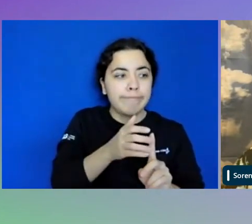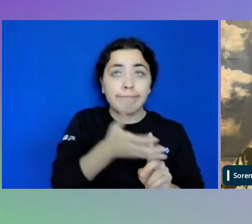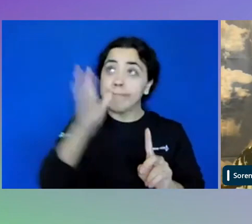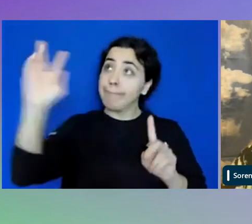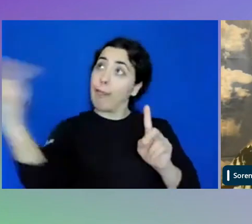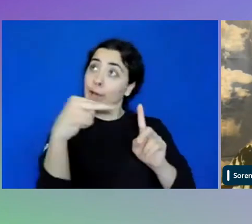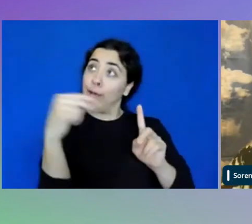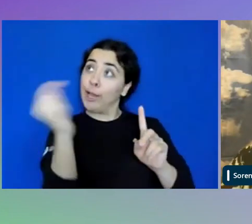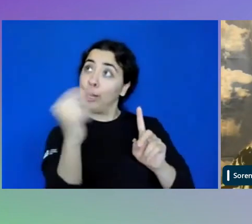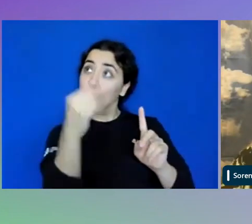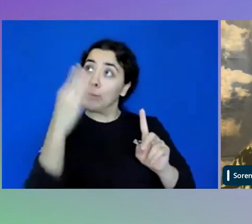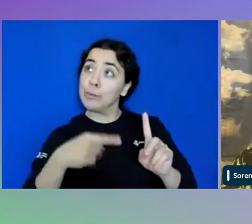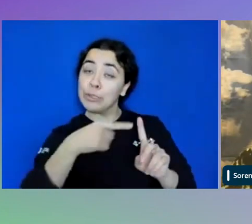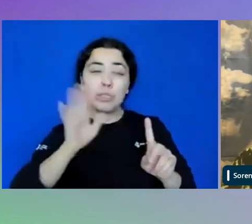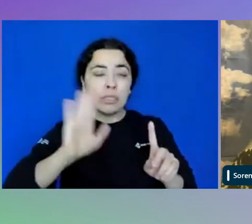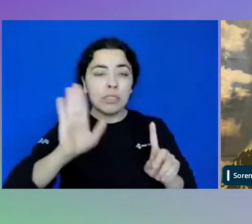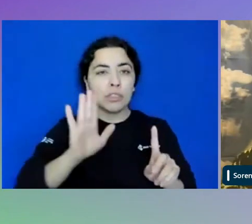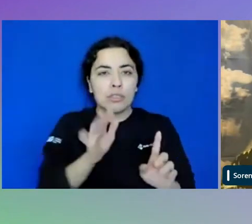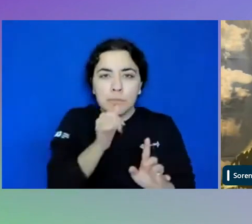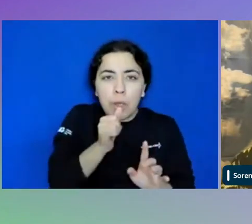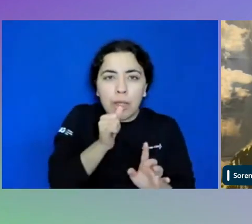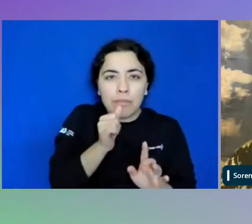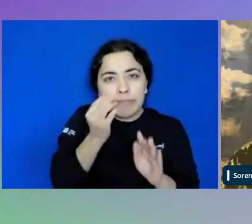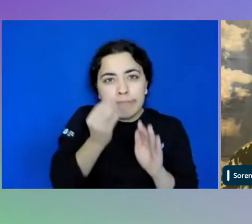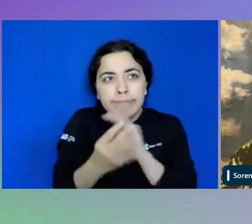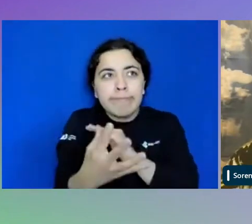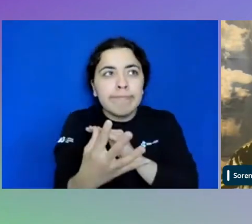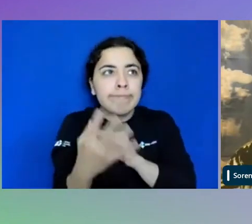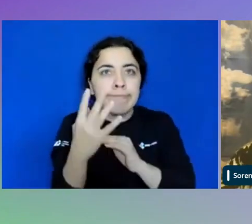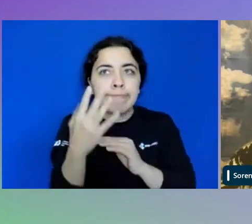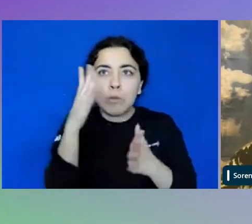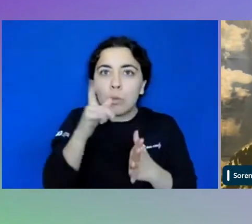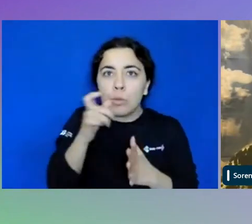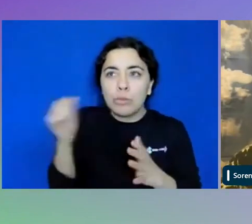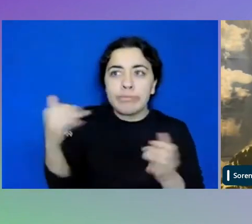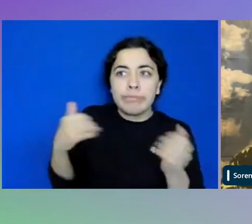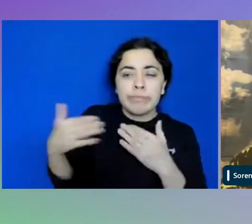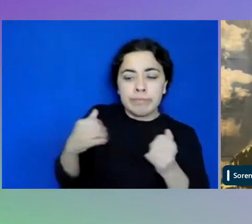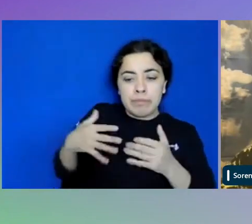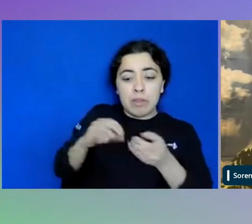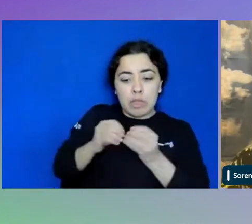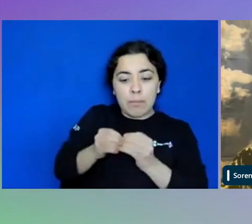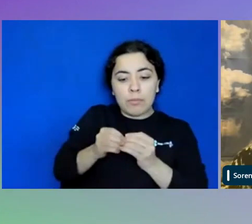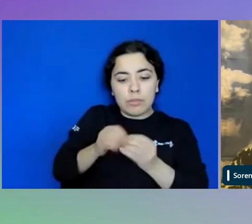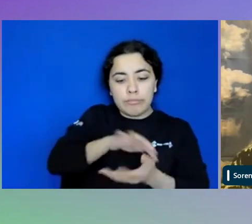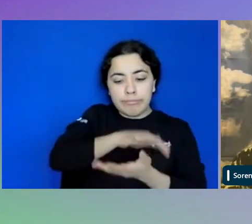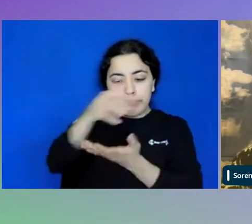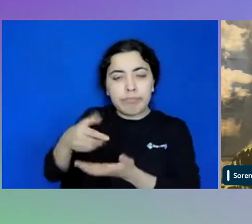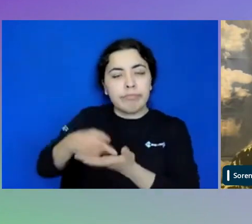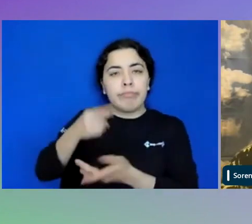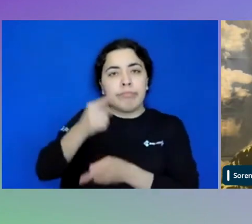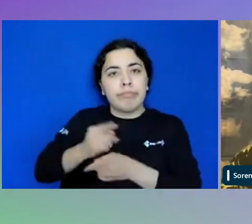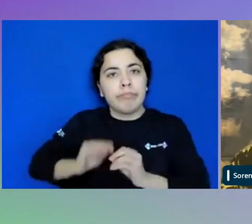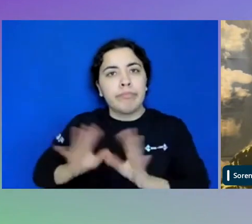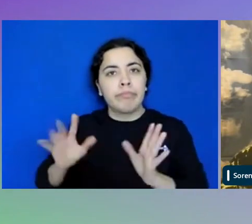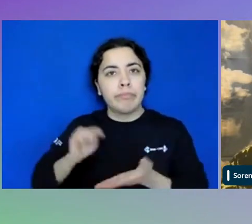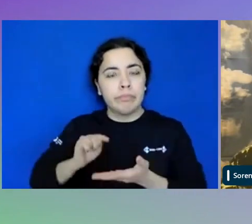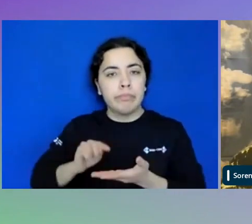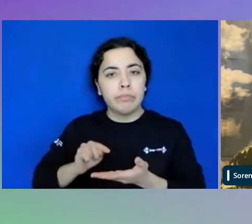Definitely. Awesome. Thank you. Um Sharon